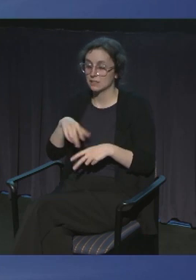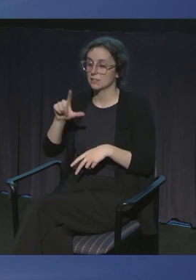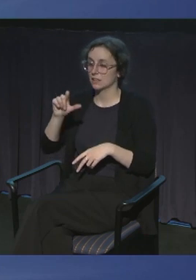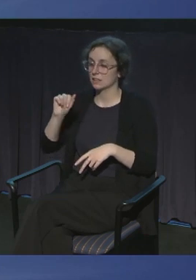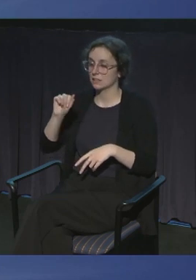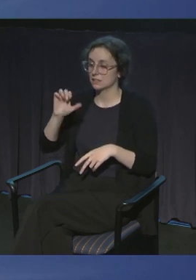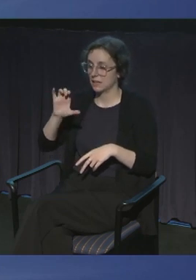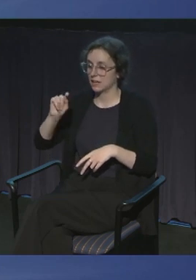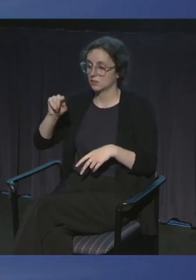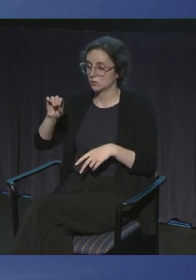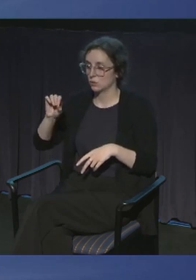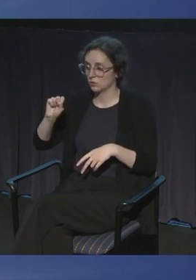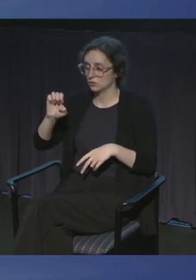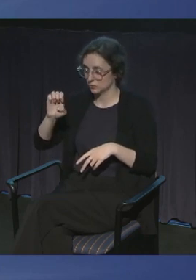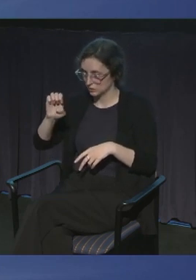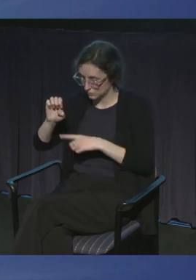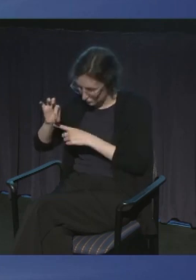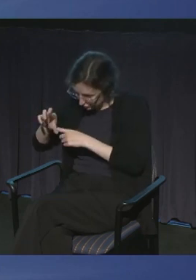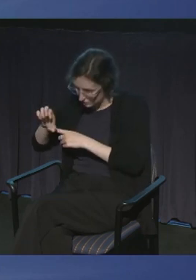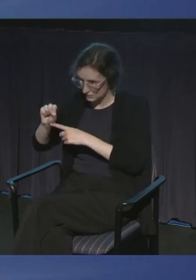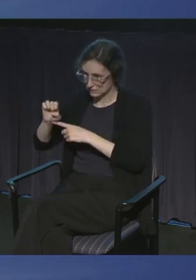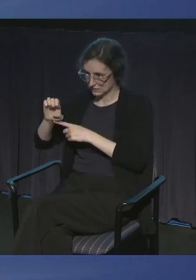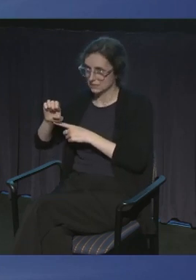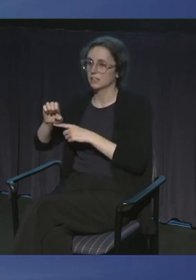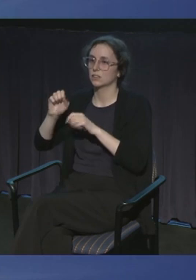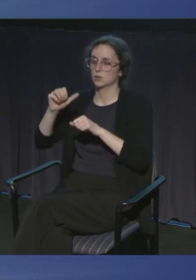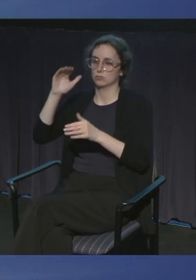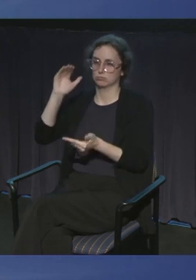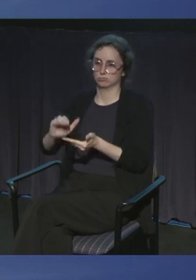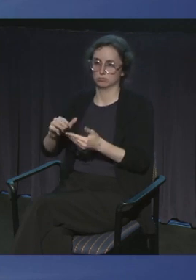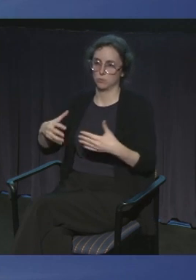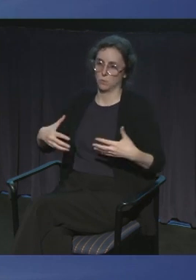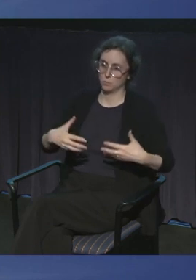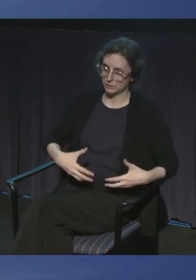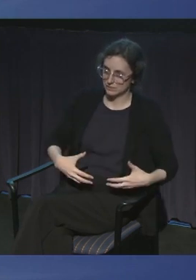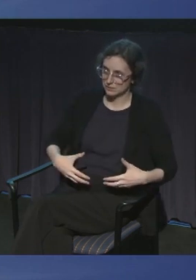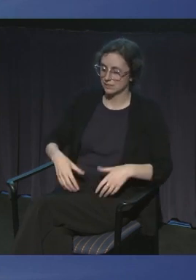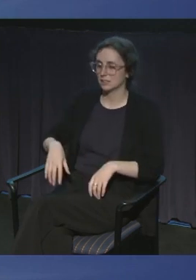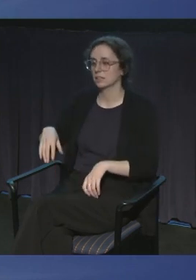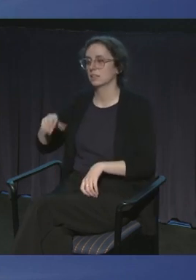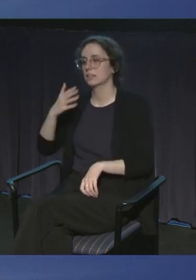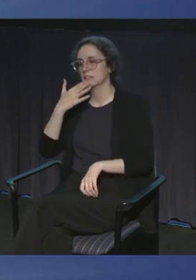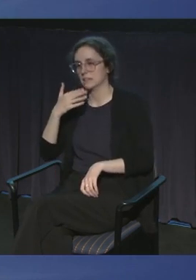PUBLISHED. LACTOSE BC WAS ABLE TO PREVENT OBESITY AND TYPE II